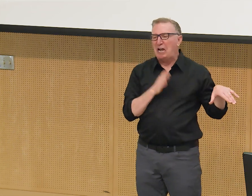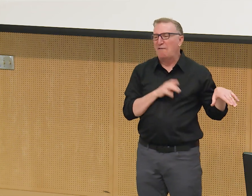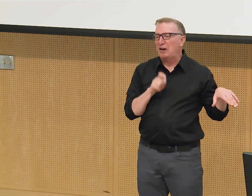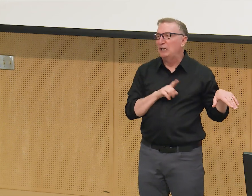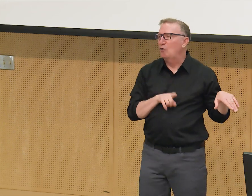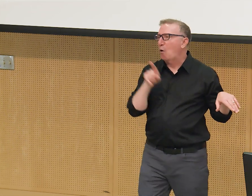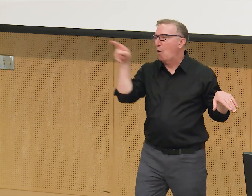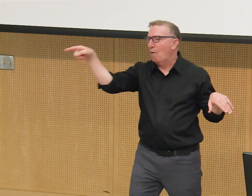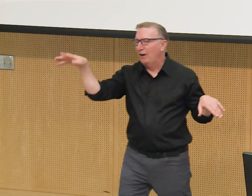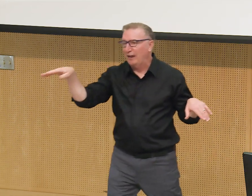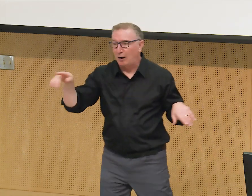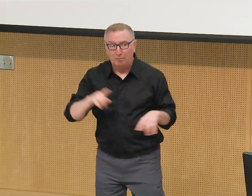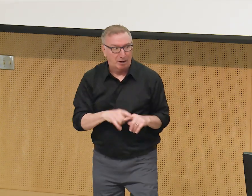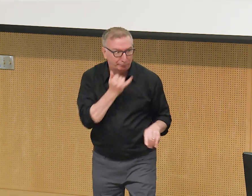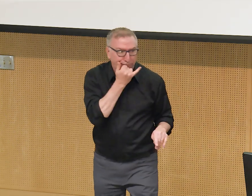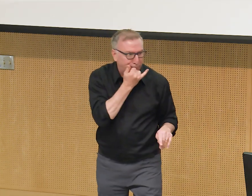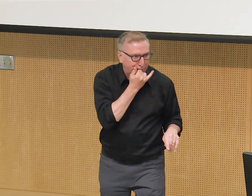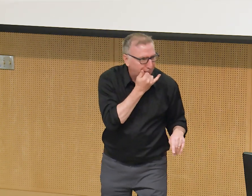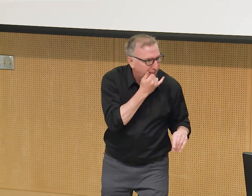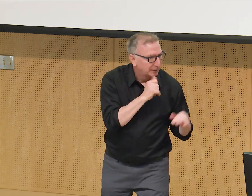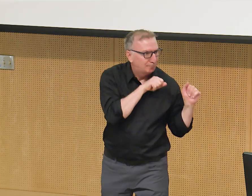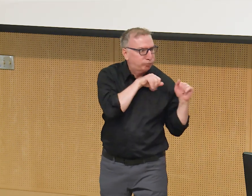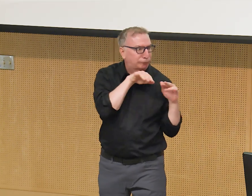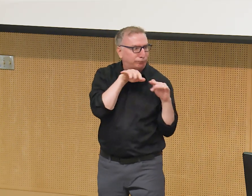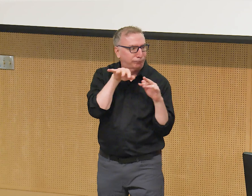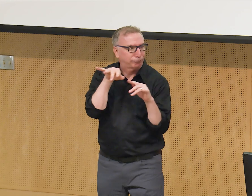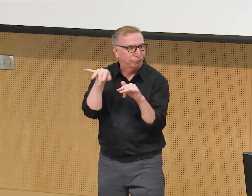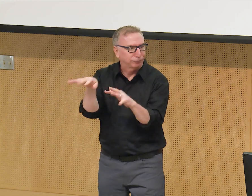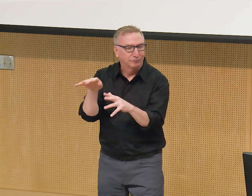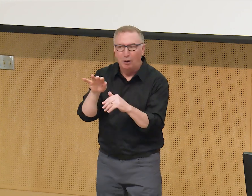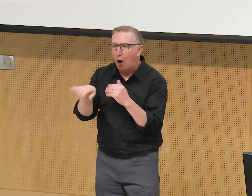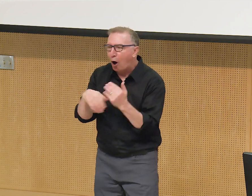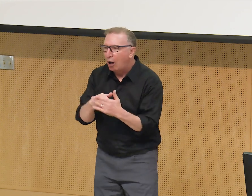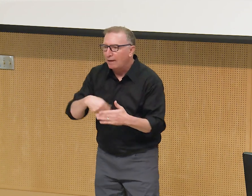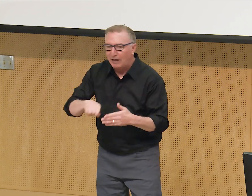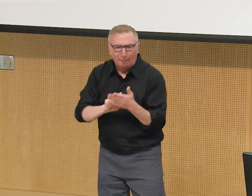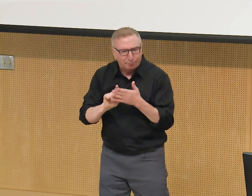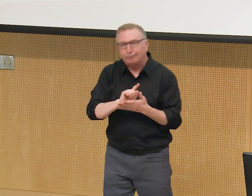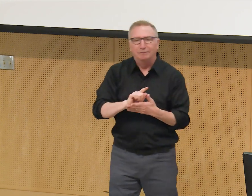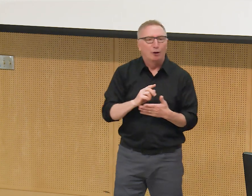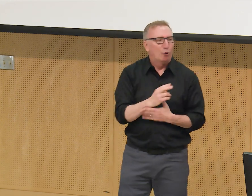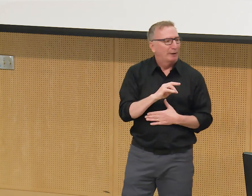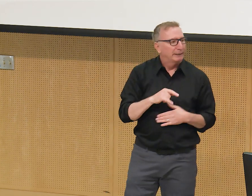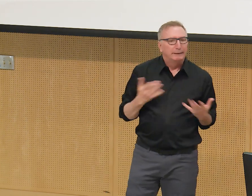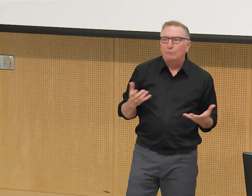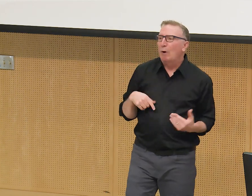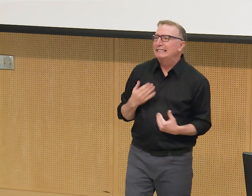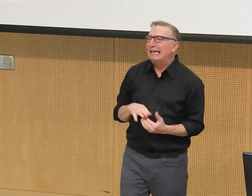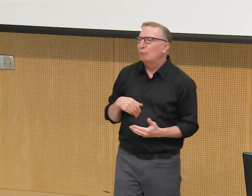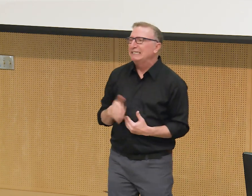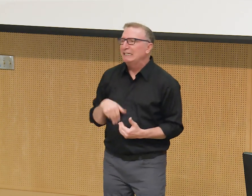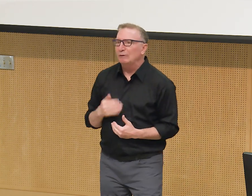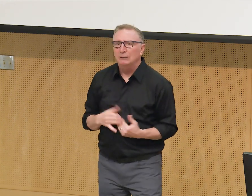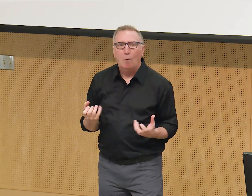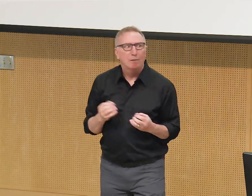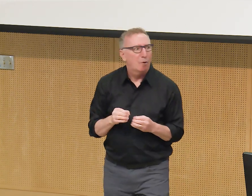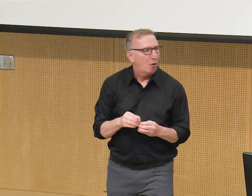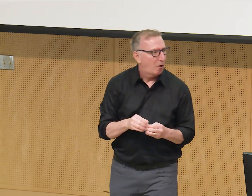"Oh, the Deaf folks will stay here in LBJ. They don't have to go over to the other side of campus." But all of them eventually moved up in the university